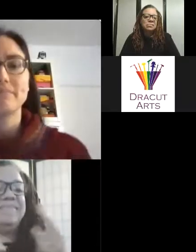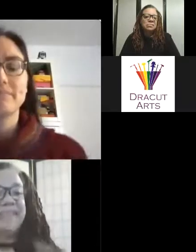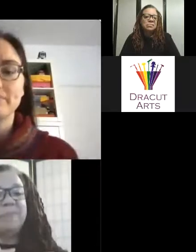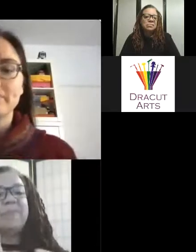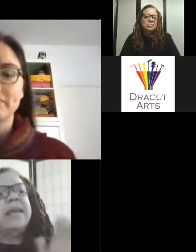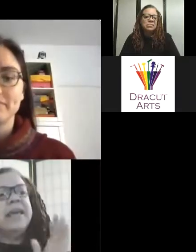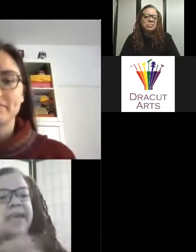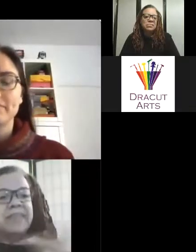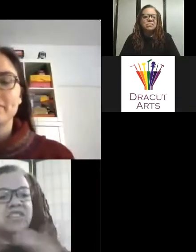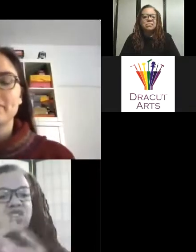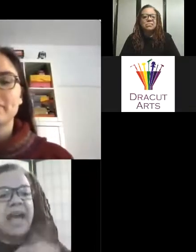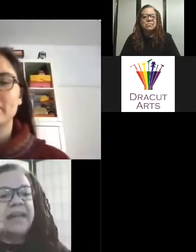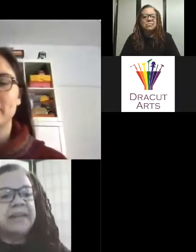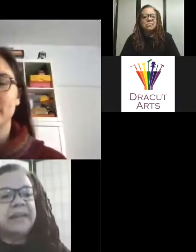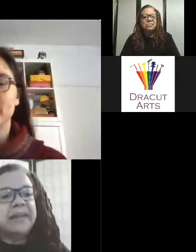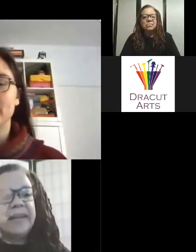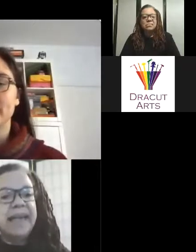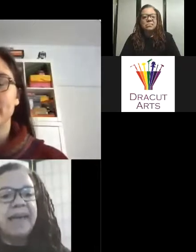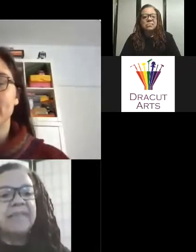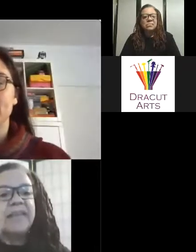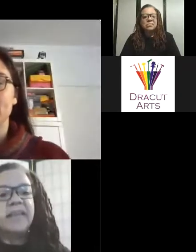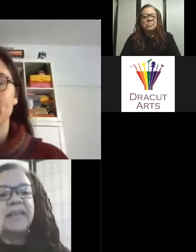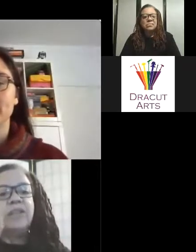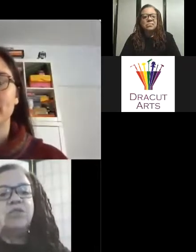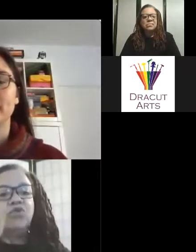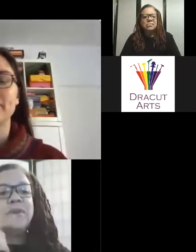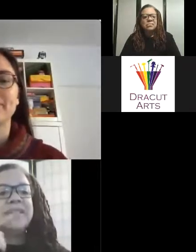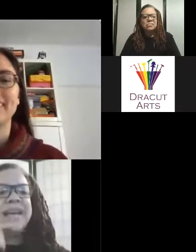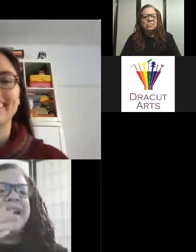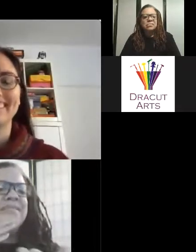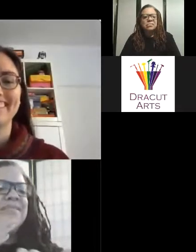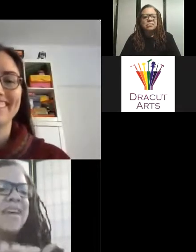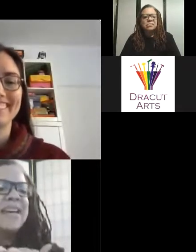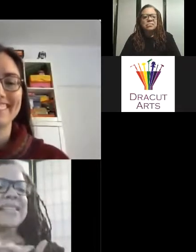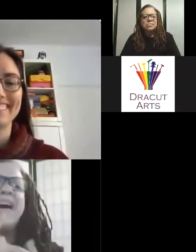Kathy uh Tori mentions or says: "Thanks Marek, I have enjoyed your process and your